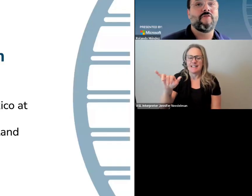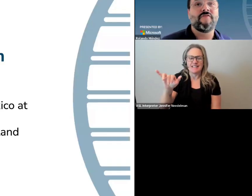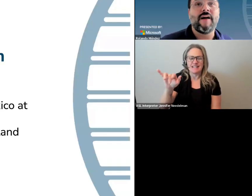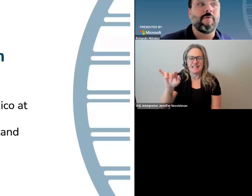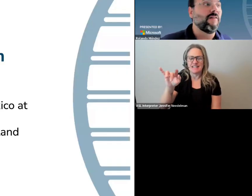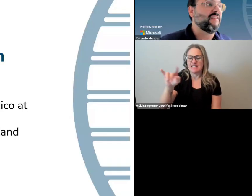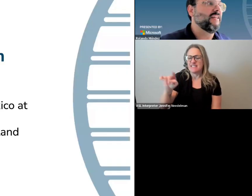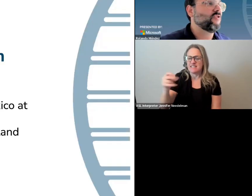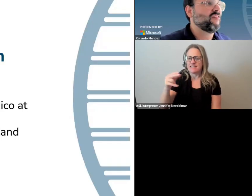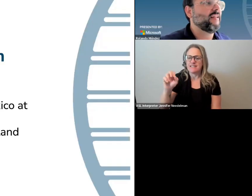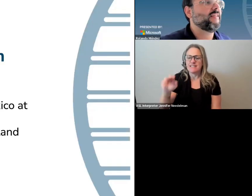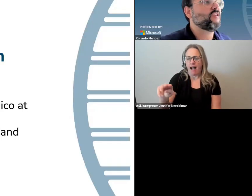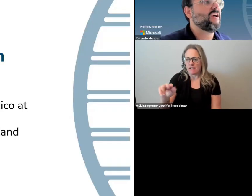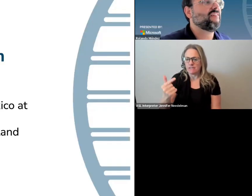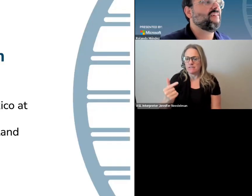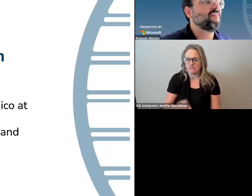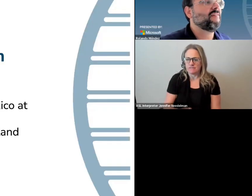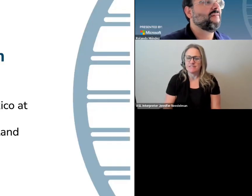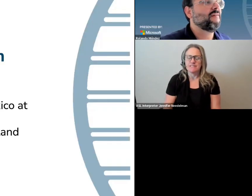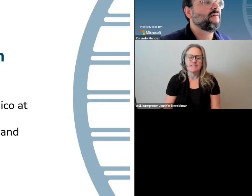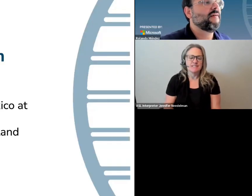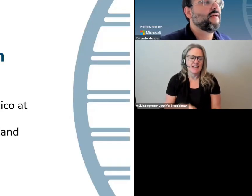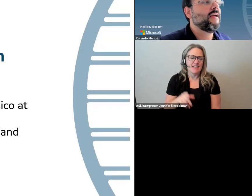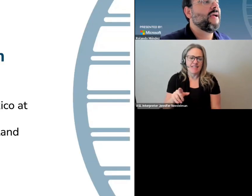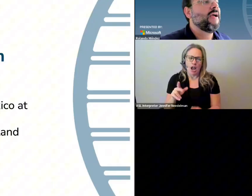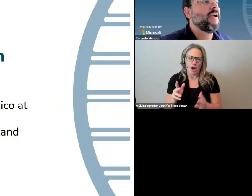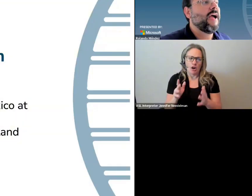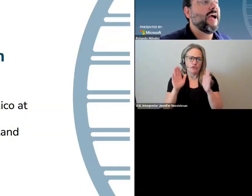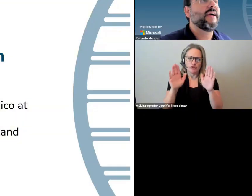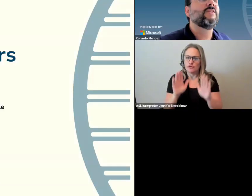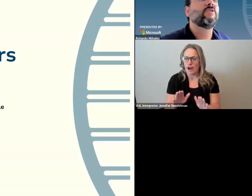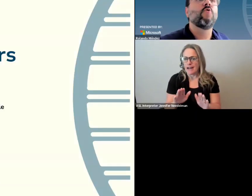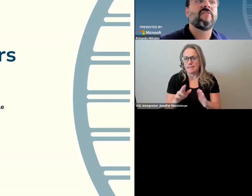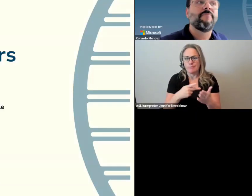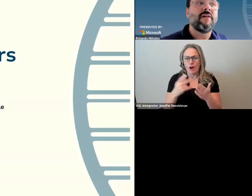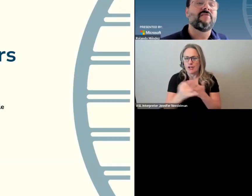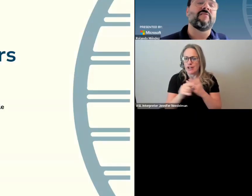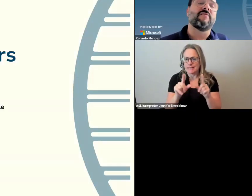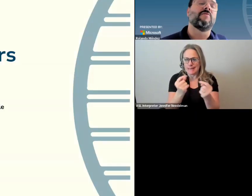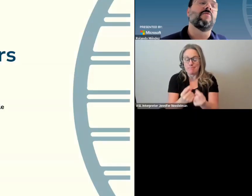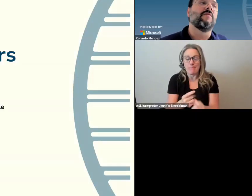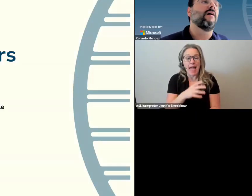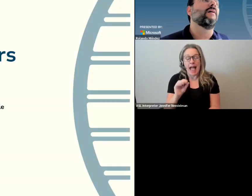both are fabulous interns at Teach Access. And to our sponsors,